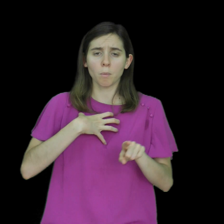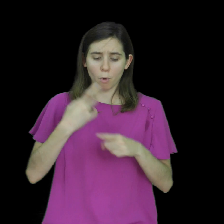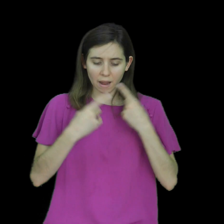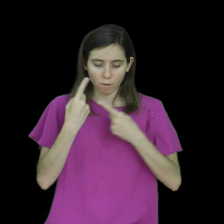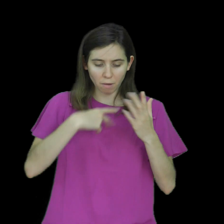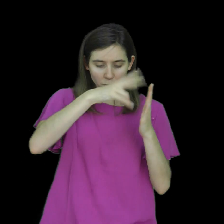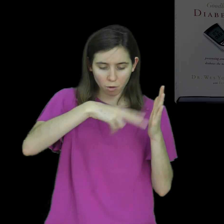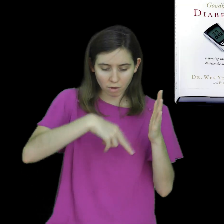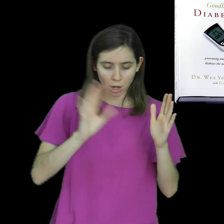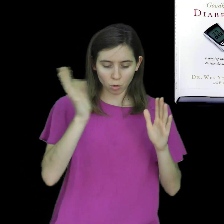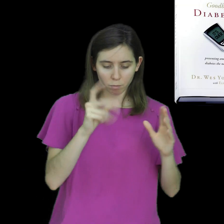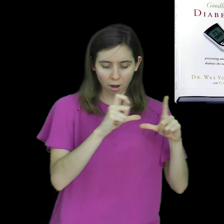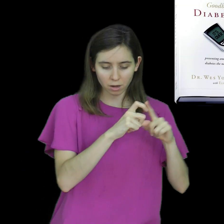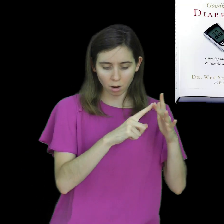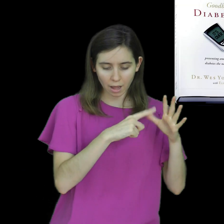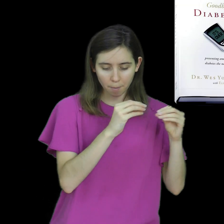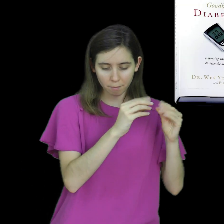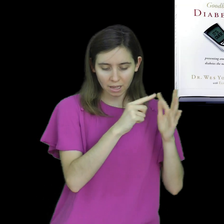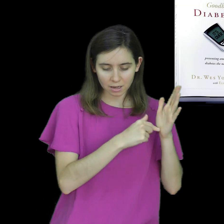by reading "Goodbye Diabetes" or